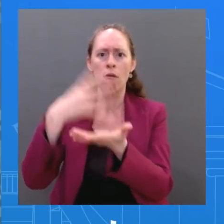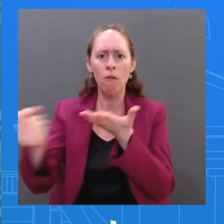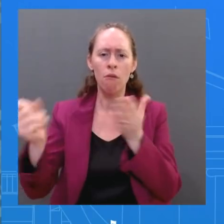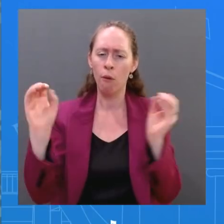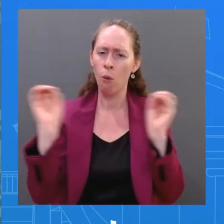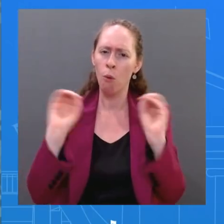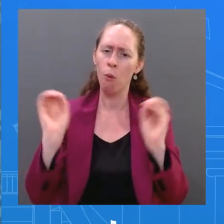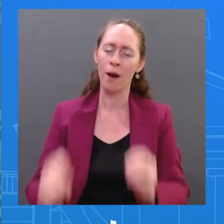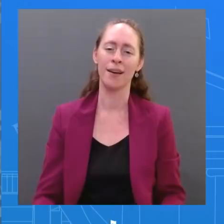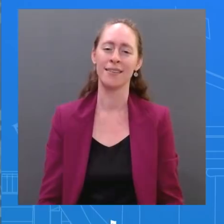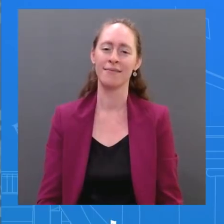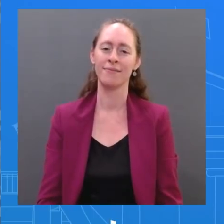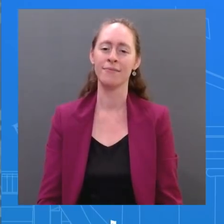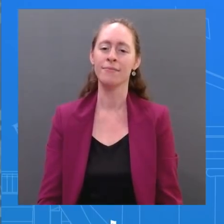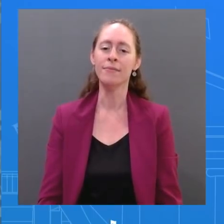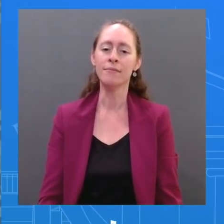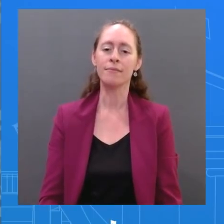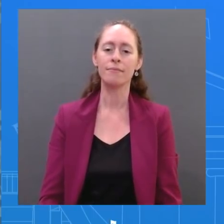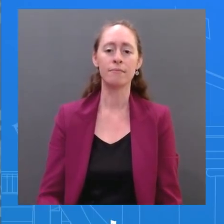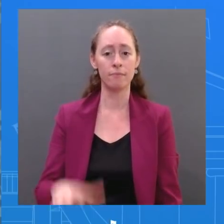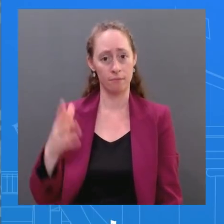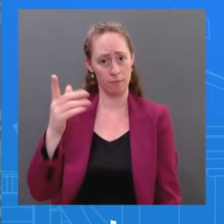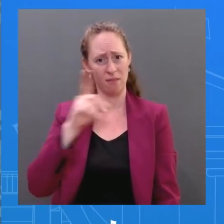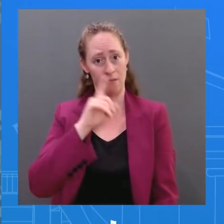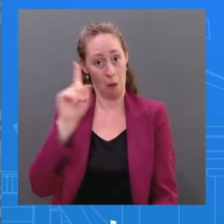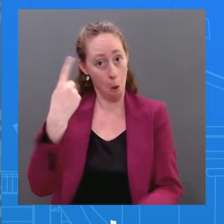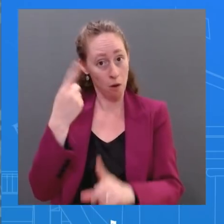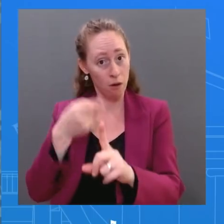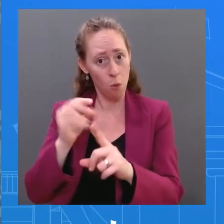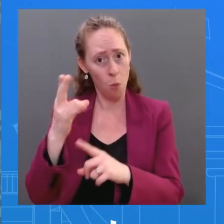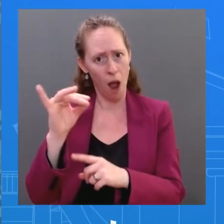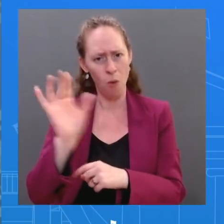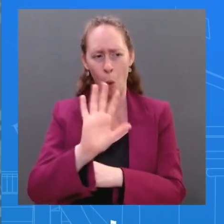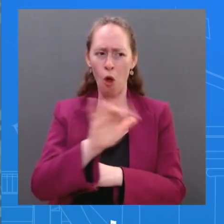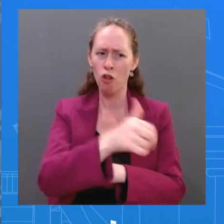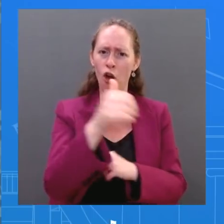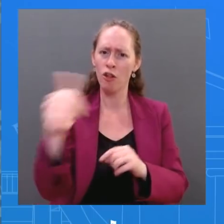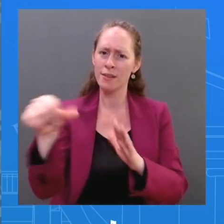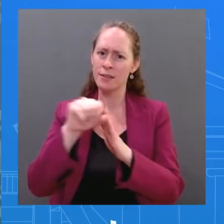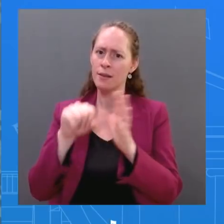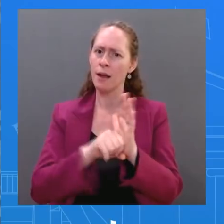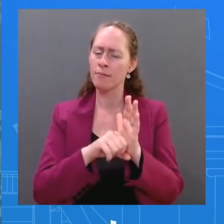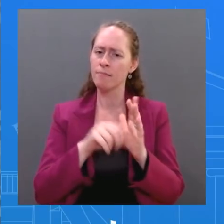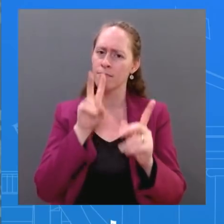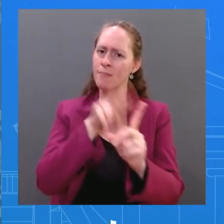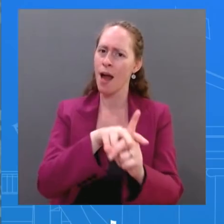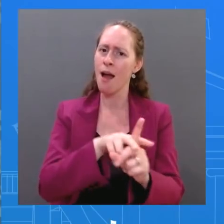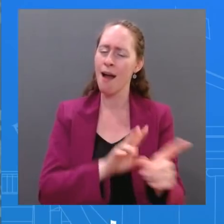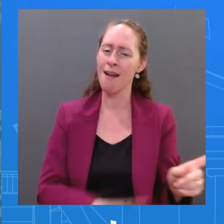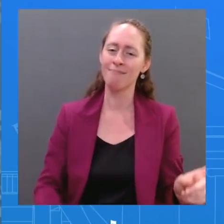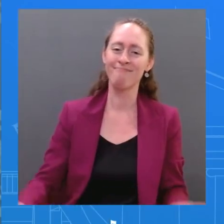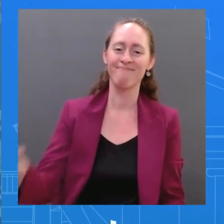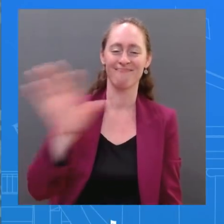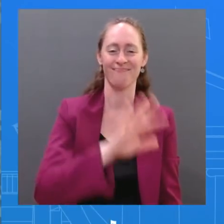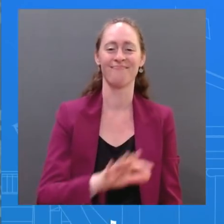I'm sorry, and many other states across the country is going to be affected by the American Rescue Plan